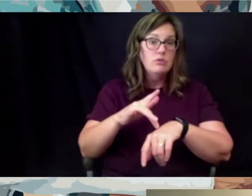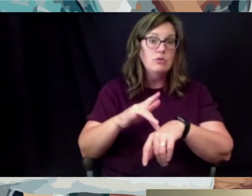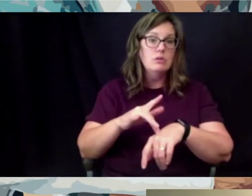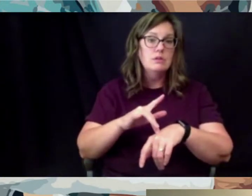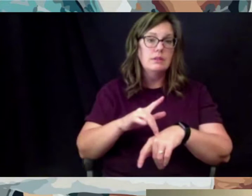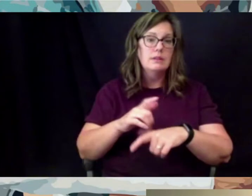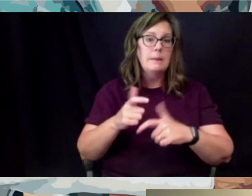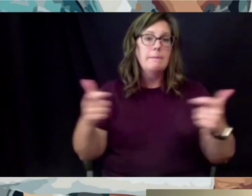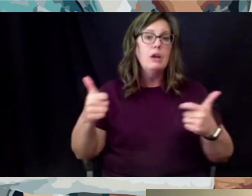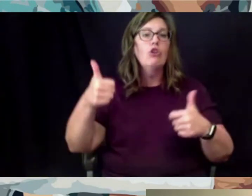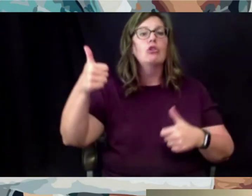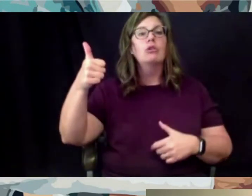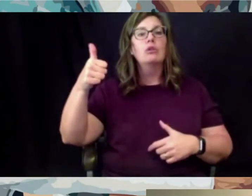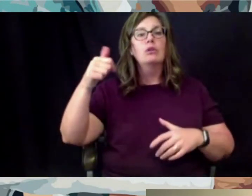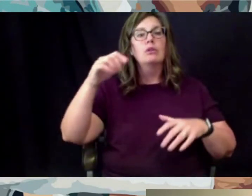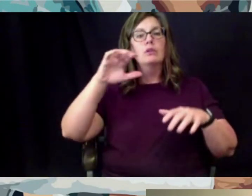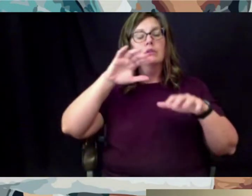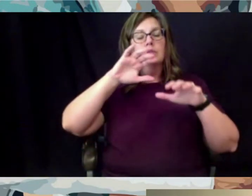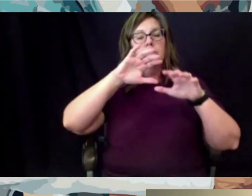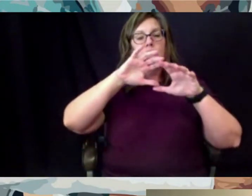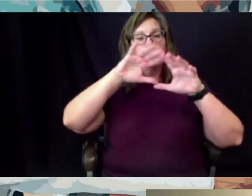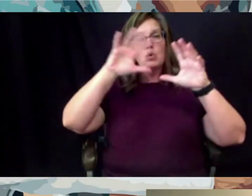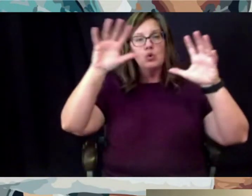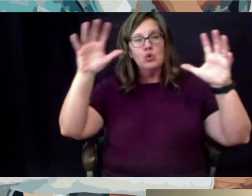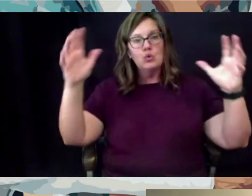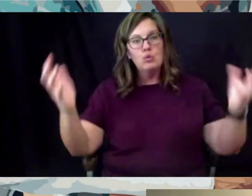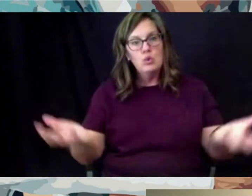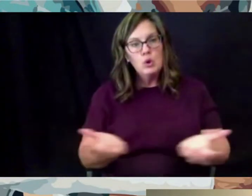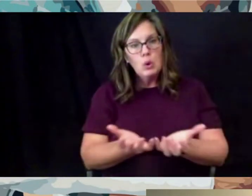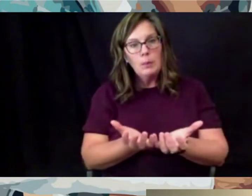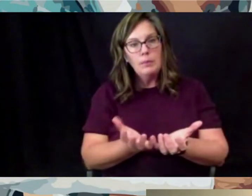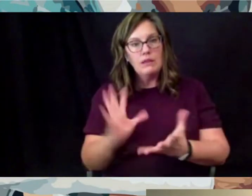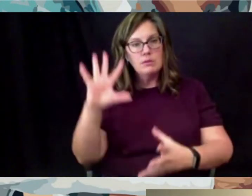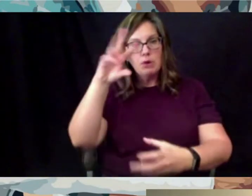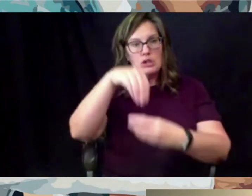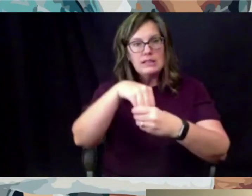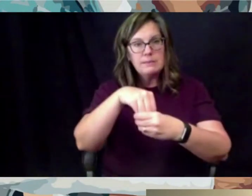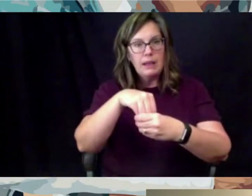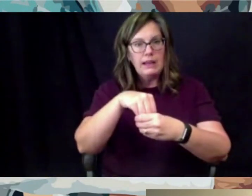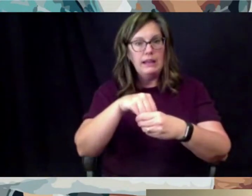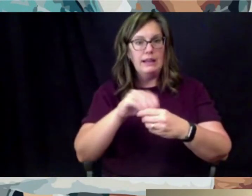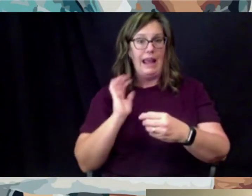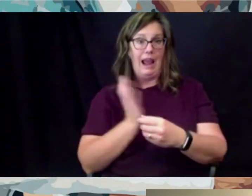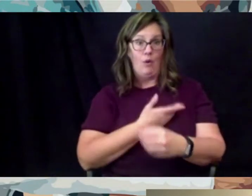that is participating in the reality that we experience and helping make whatever we